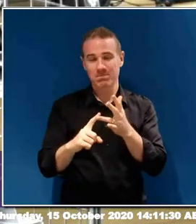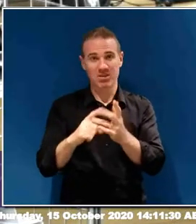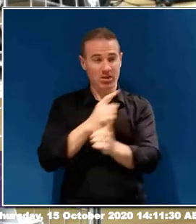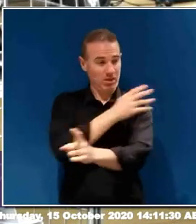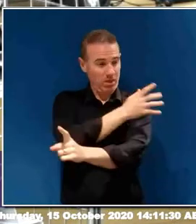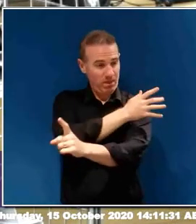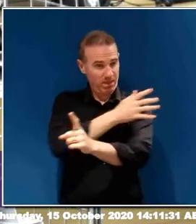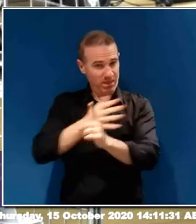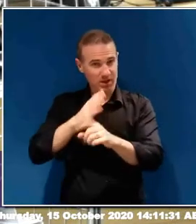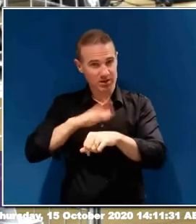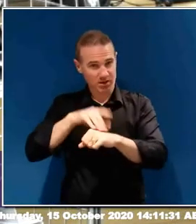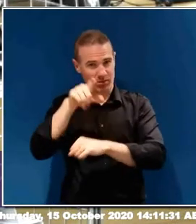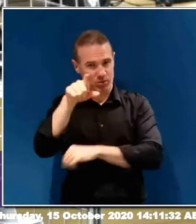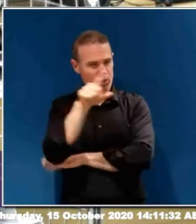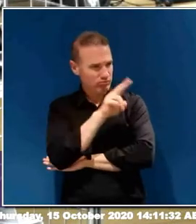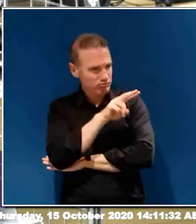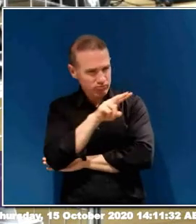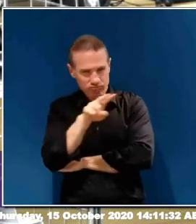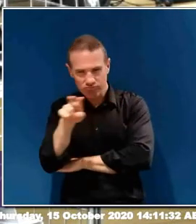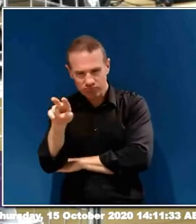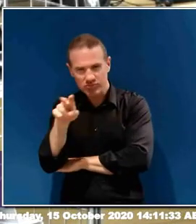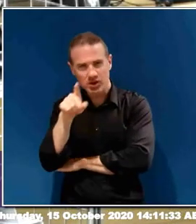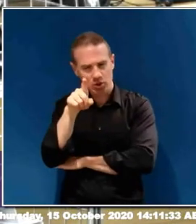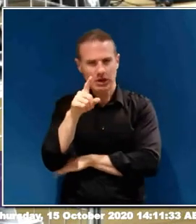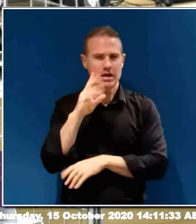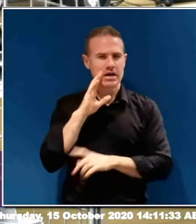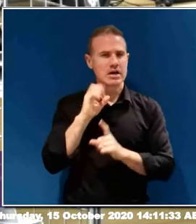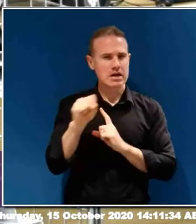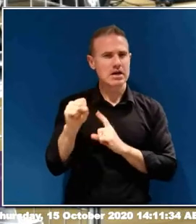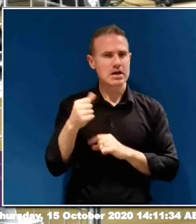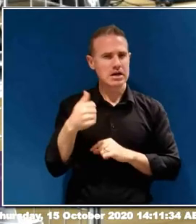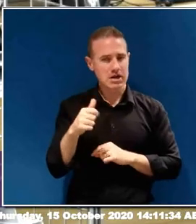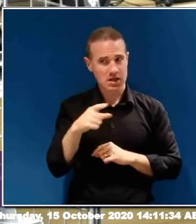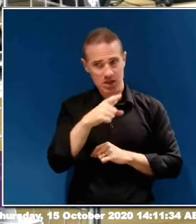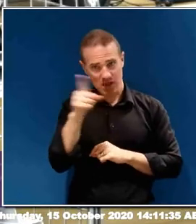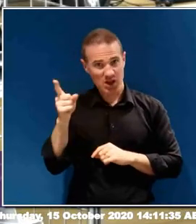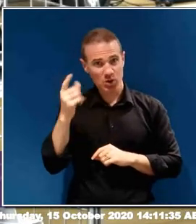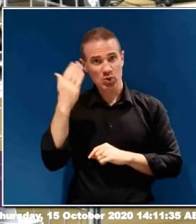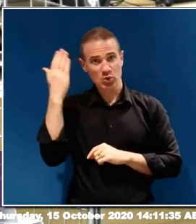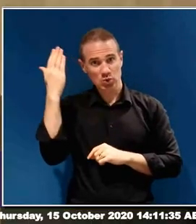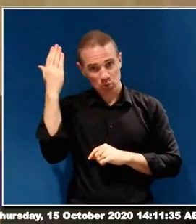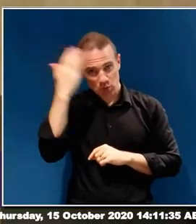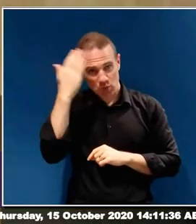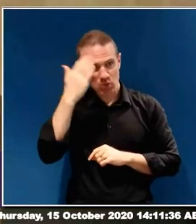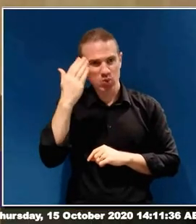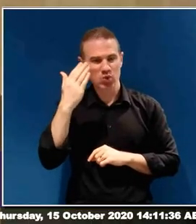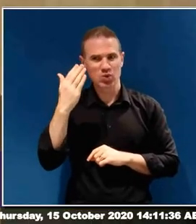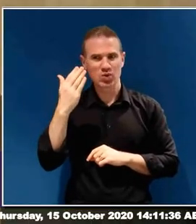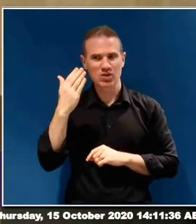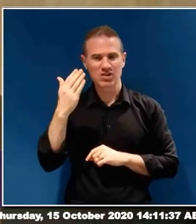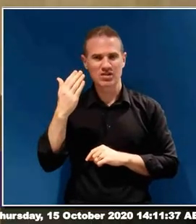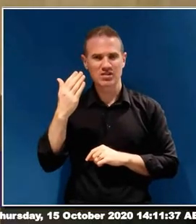with anything social or emotional in respect of supports which were needed?